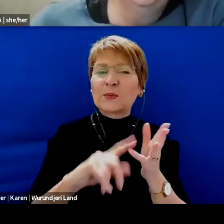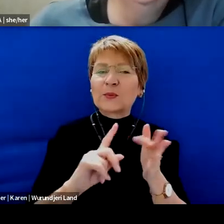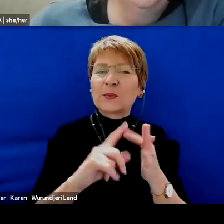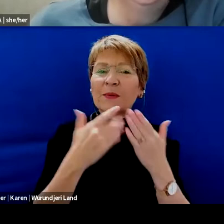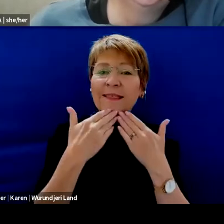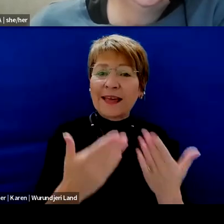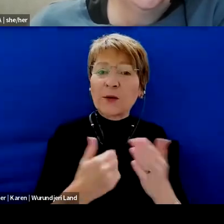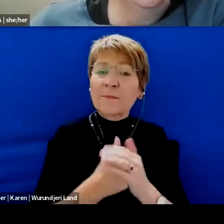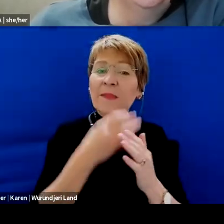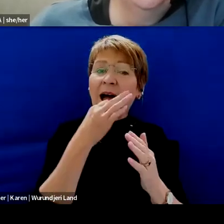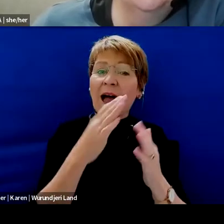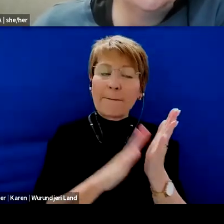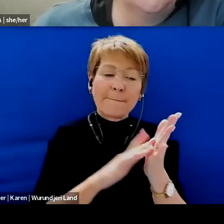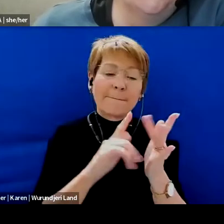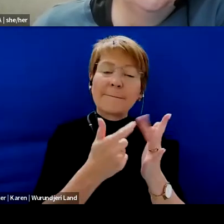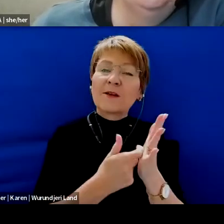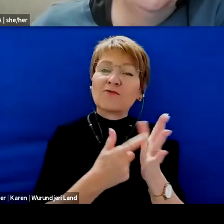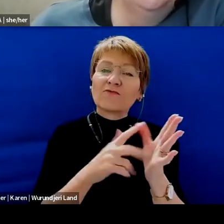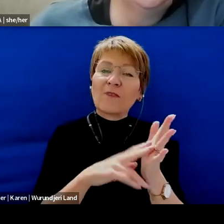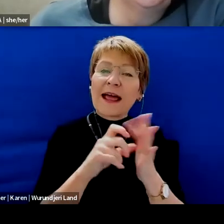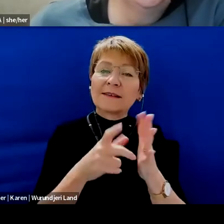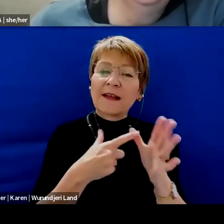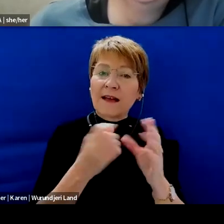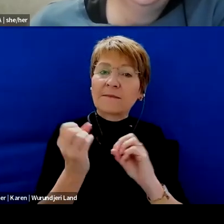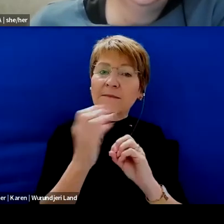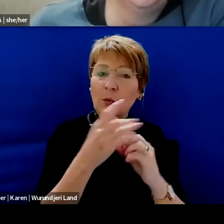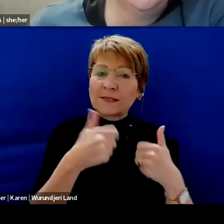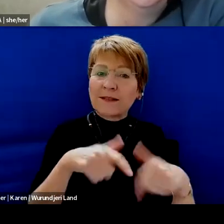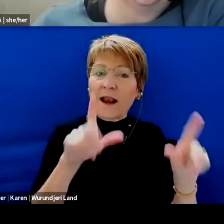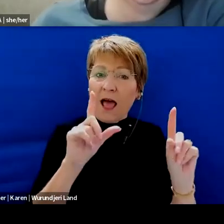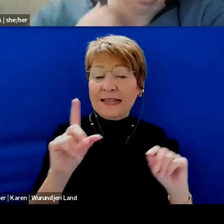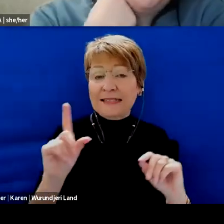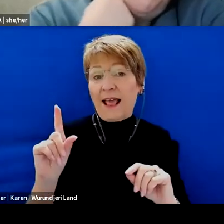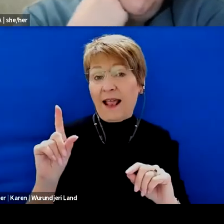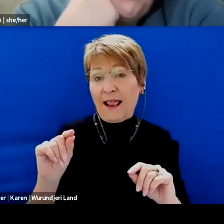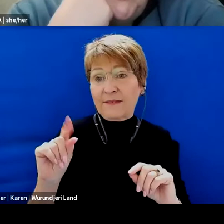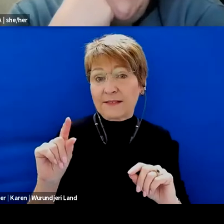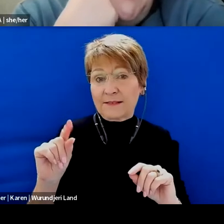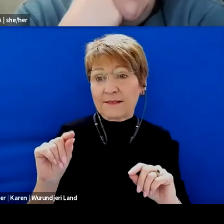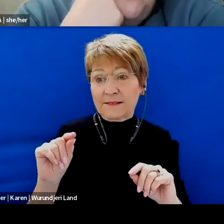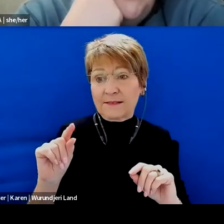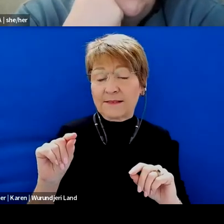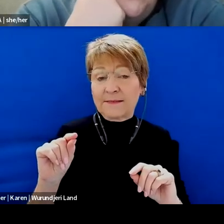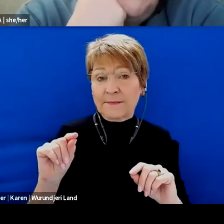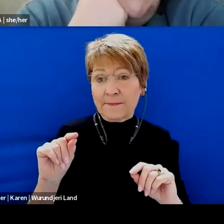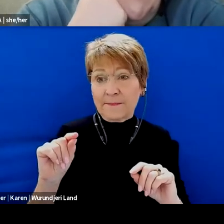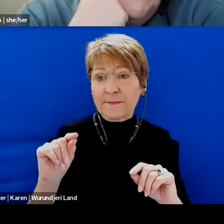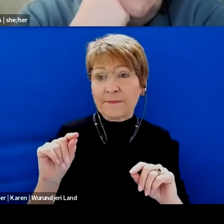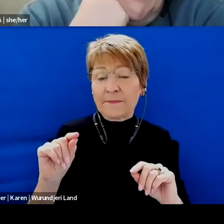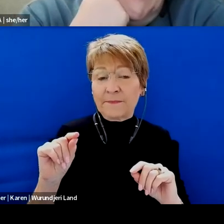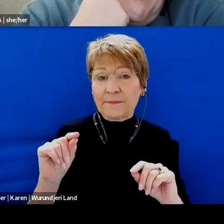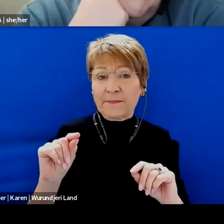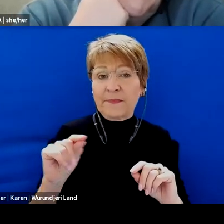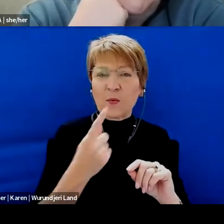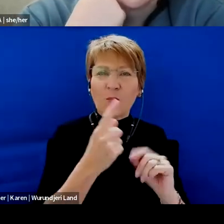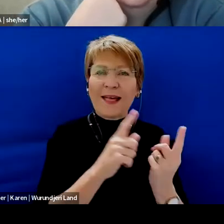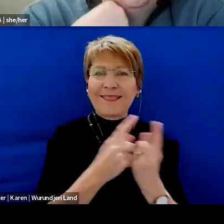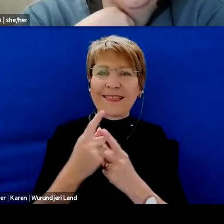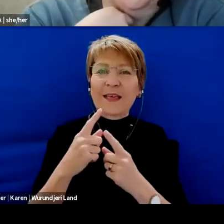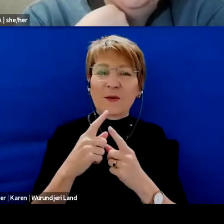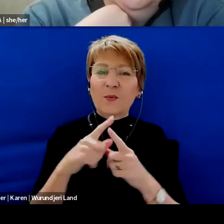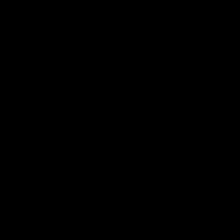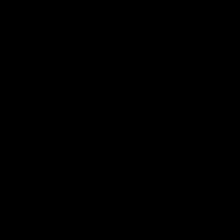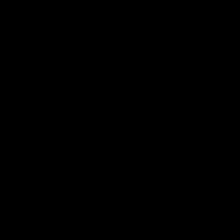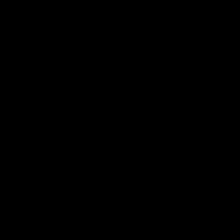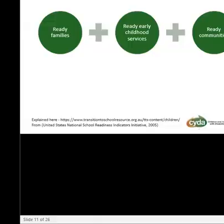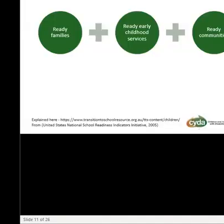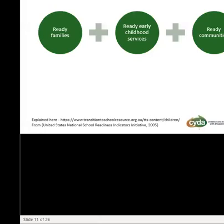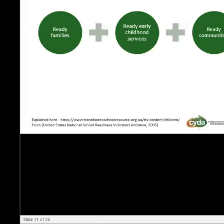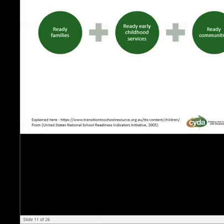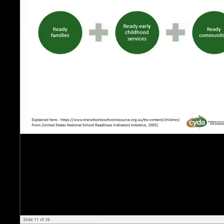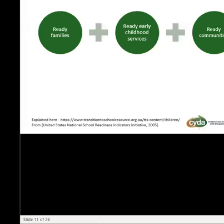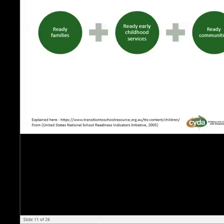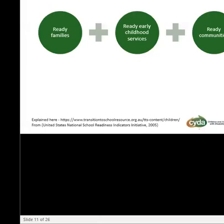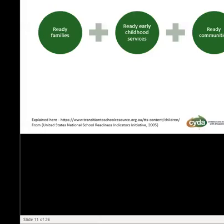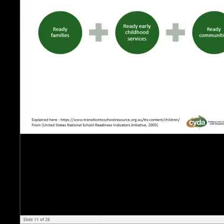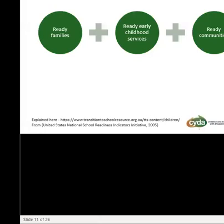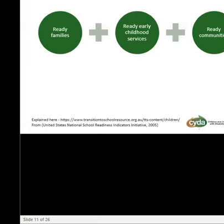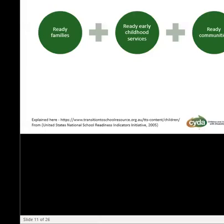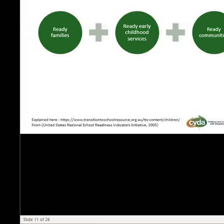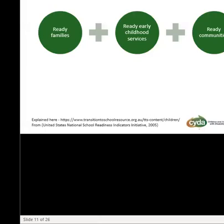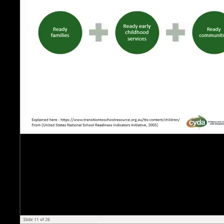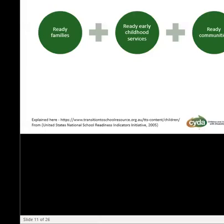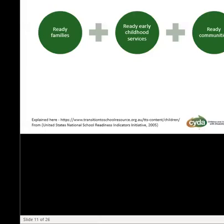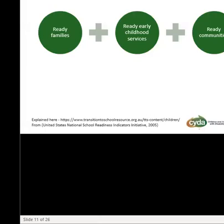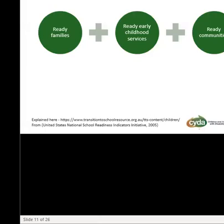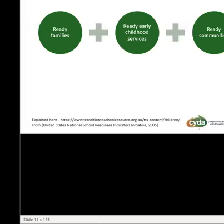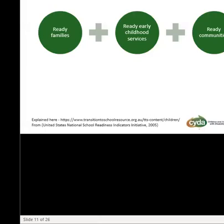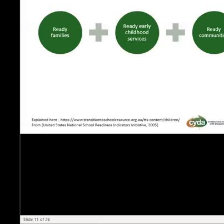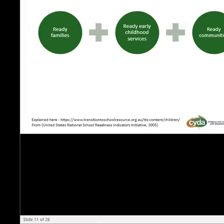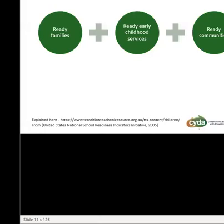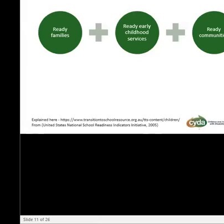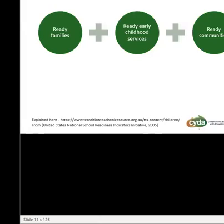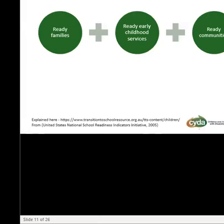I'll get Miranda to put up the slide 11. So one of the things that we were wanting people to think about was a concept that school really is about lots of elements.